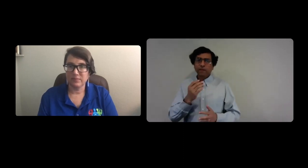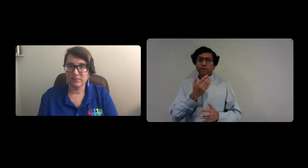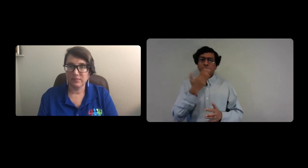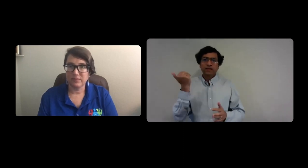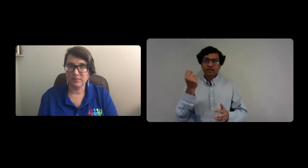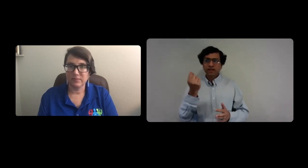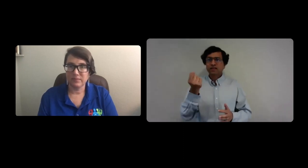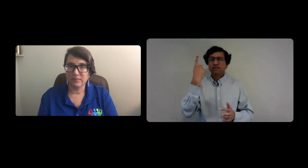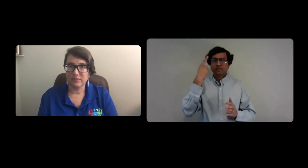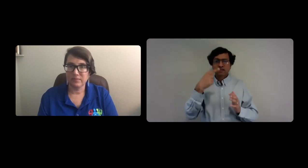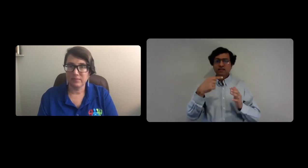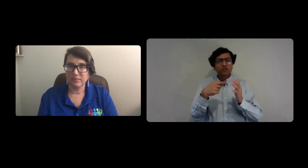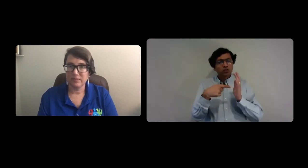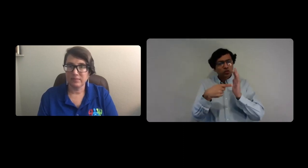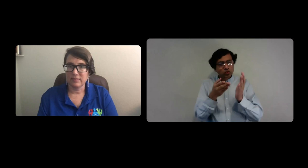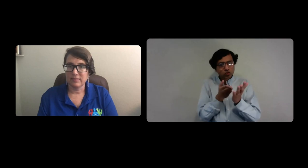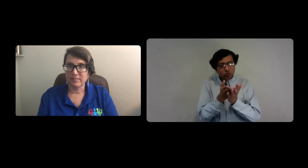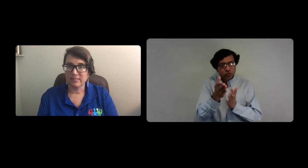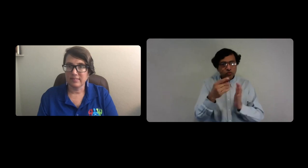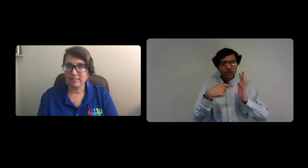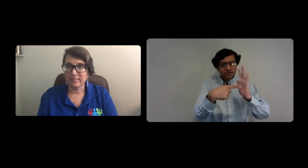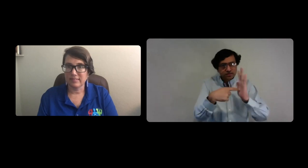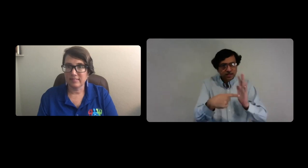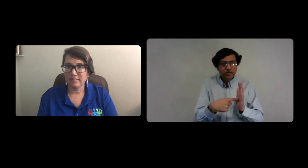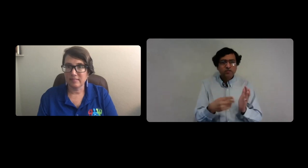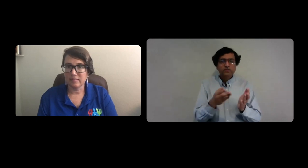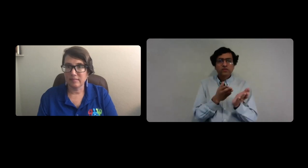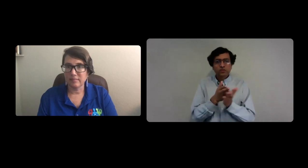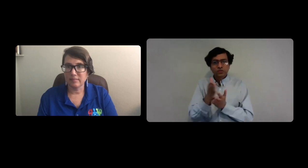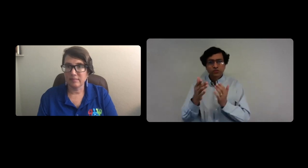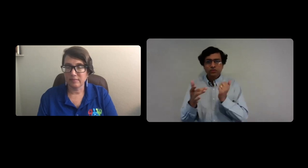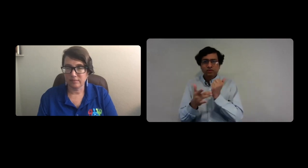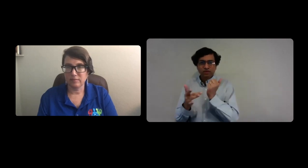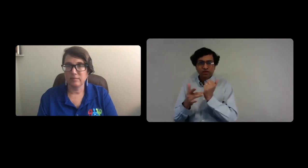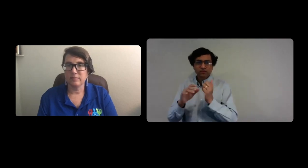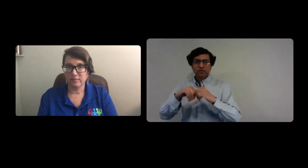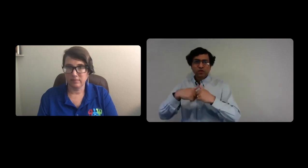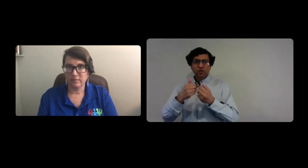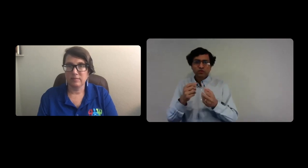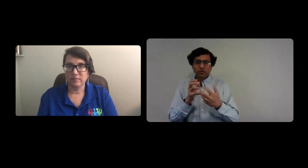Then, when faculty come into the picture, I wish that they would